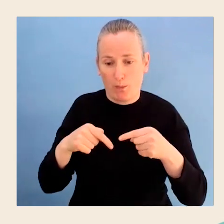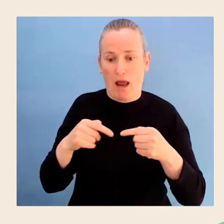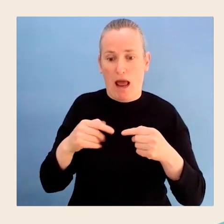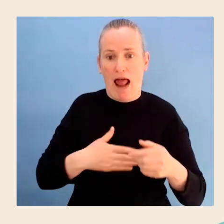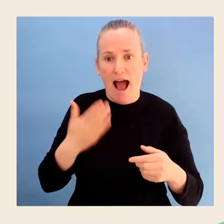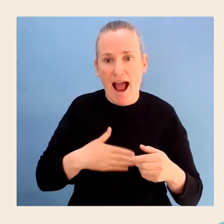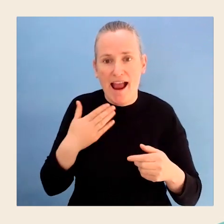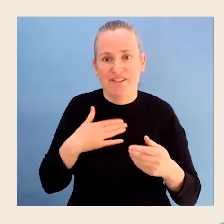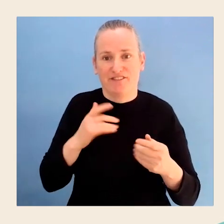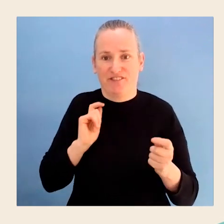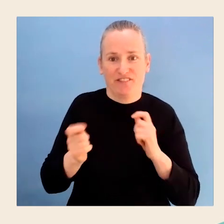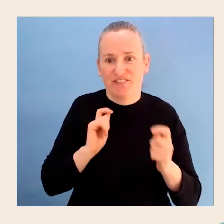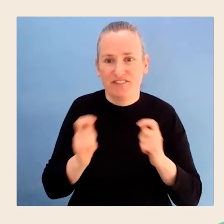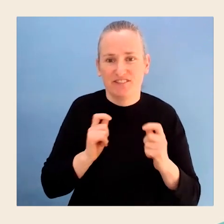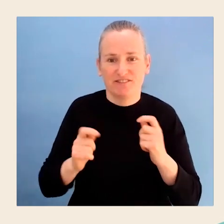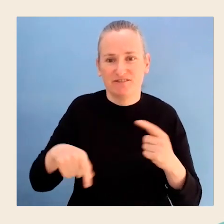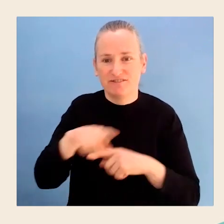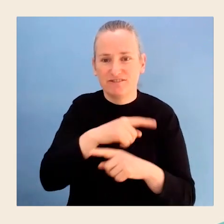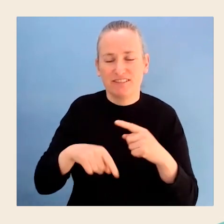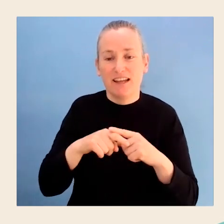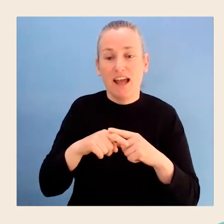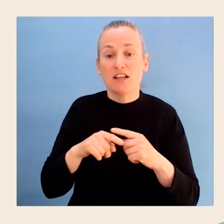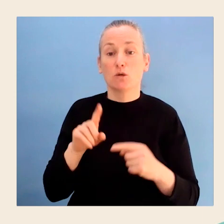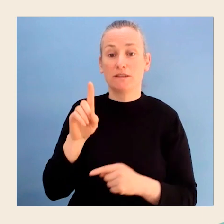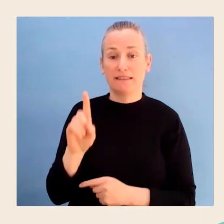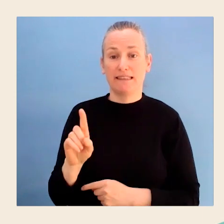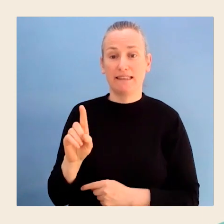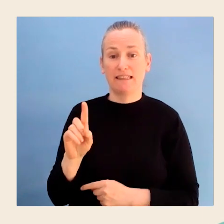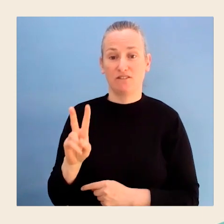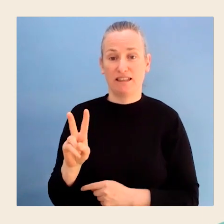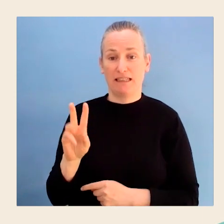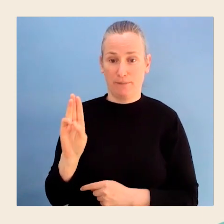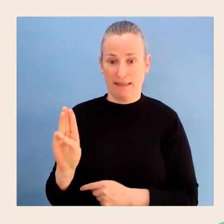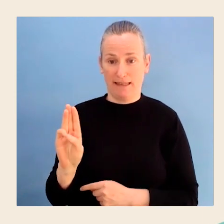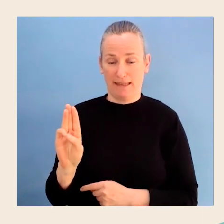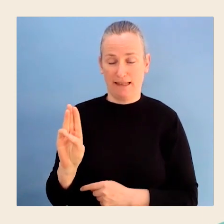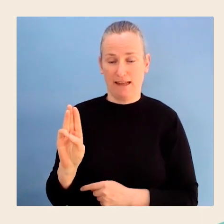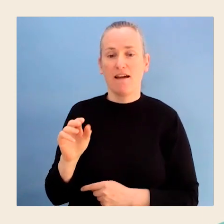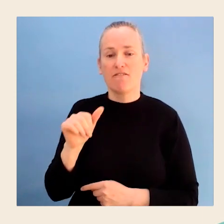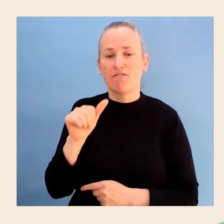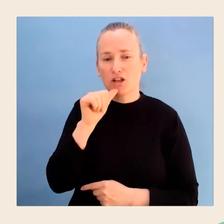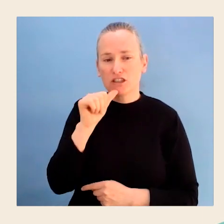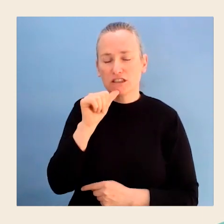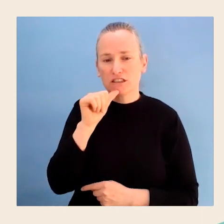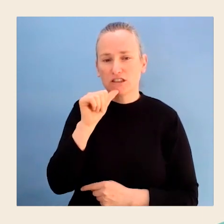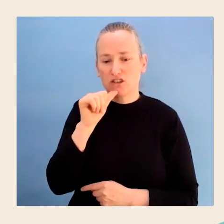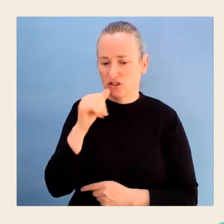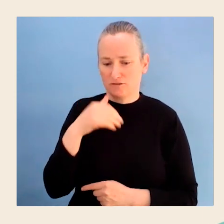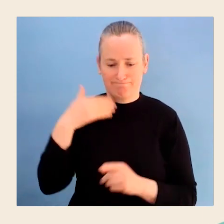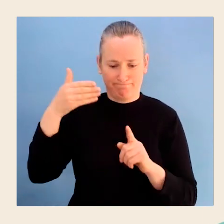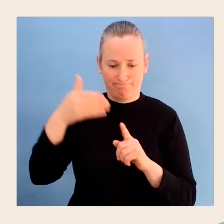So the DVP started off as what your oral history should be.